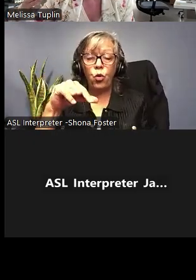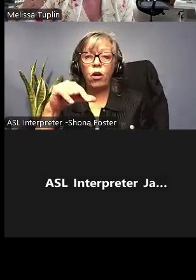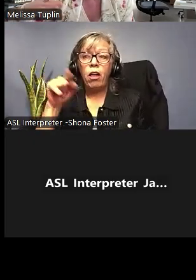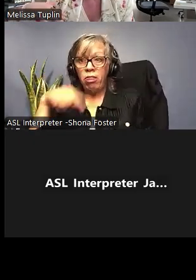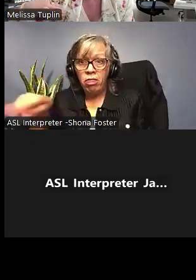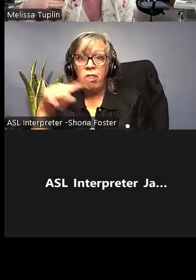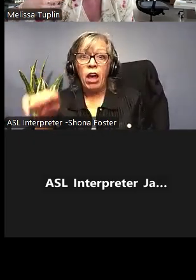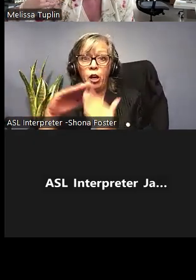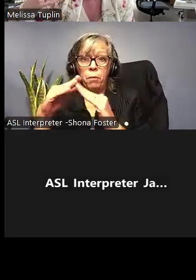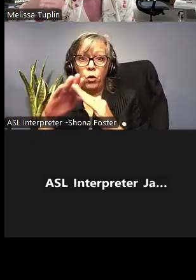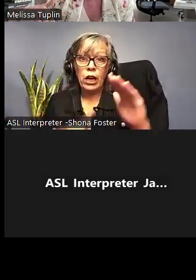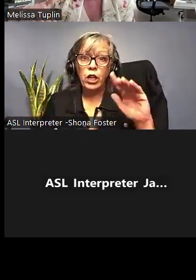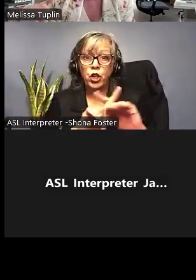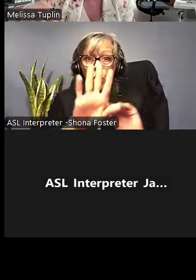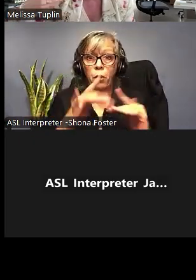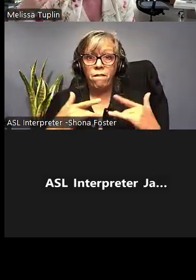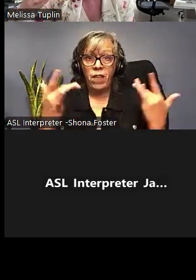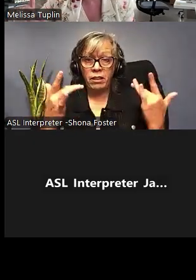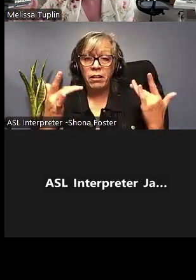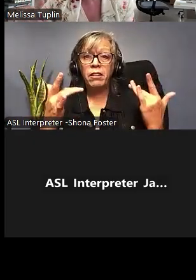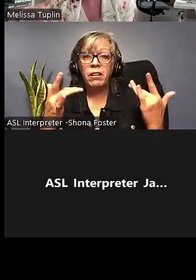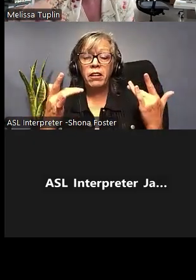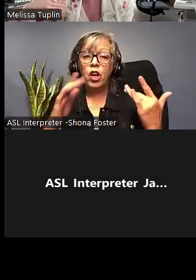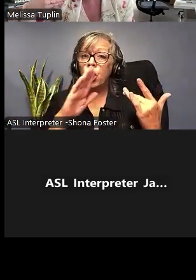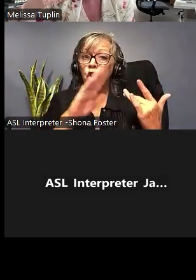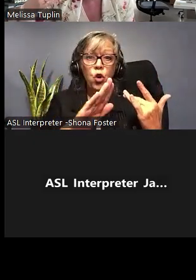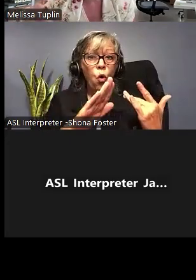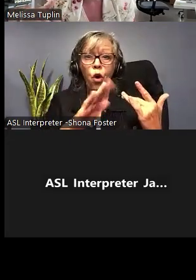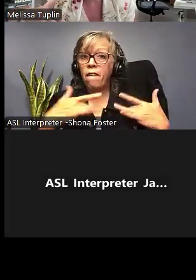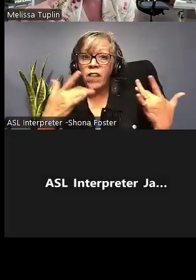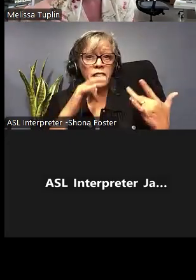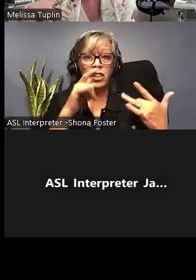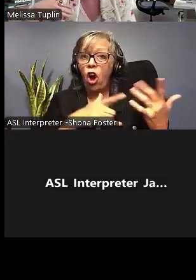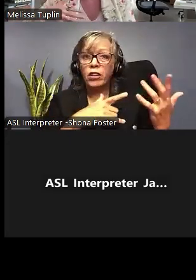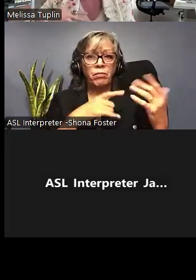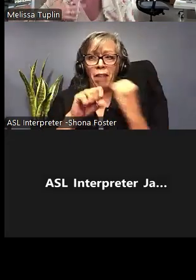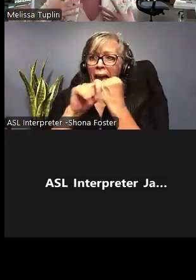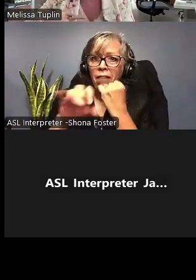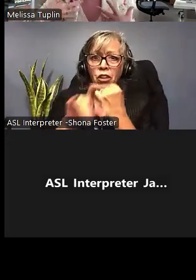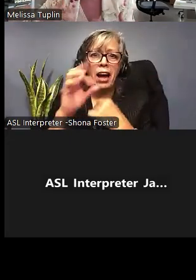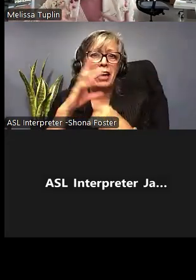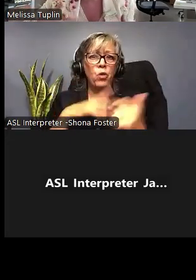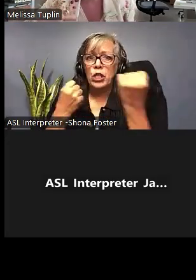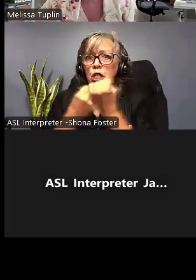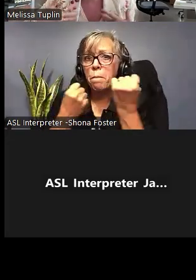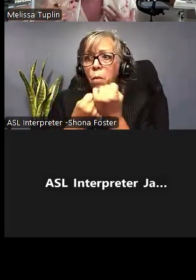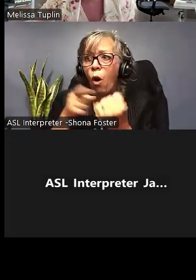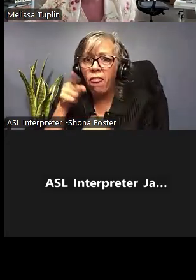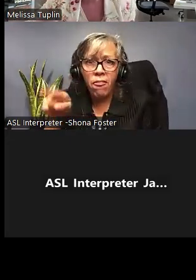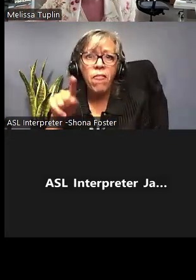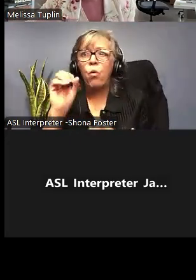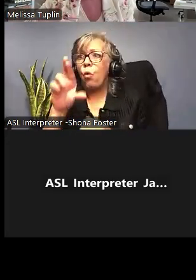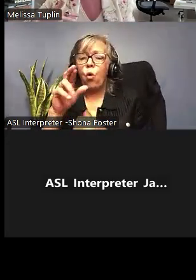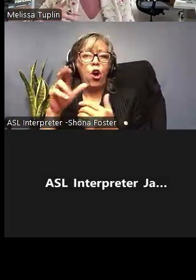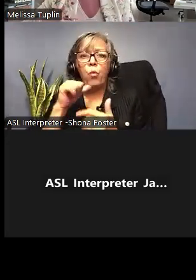and your event was not specifically designed for, marketed to and actively intended to serve the